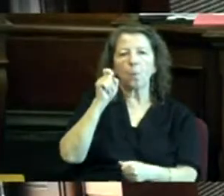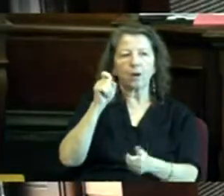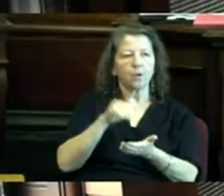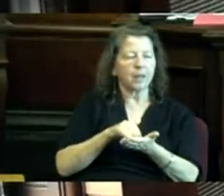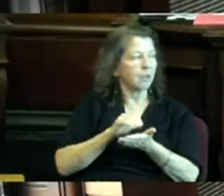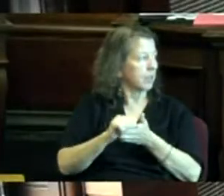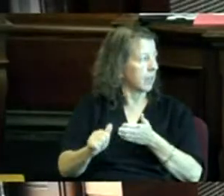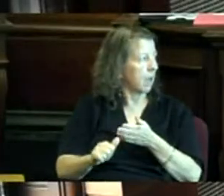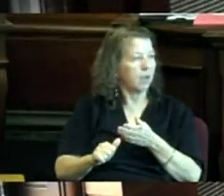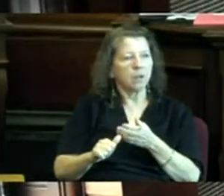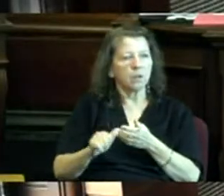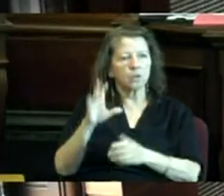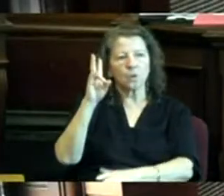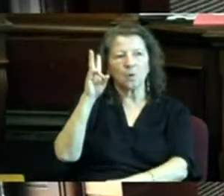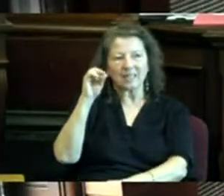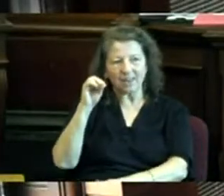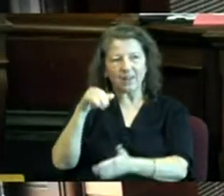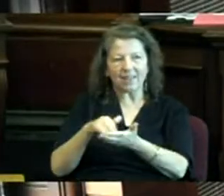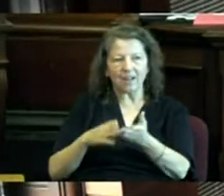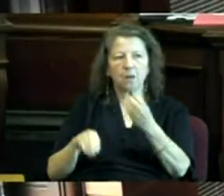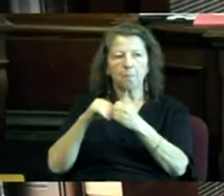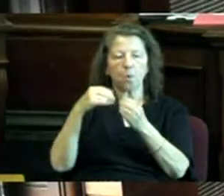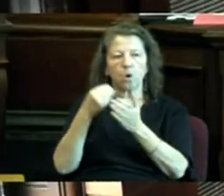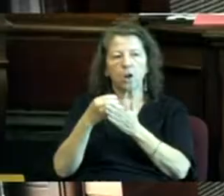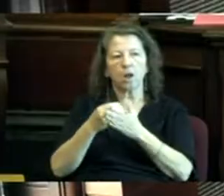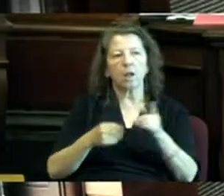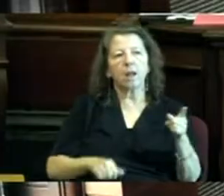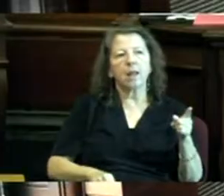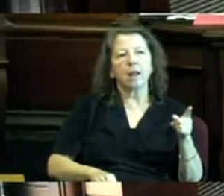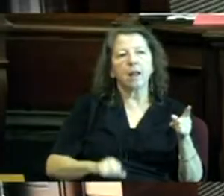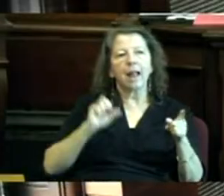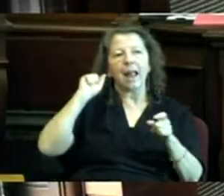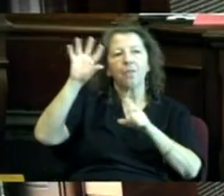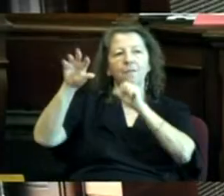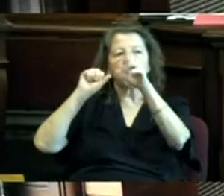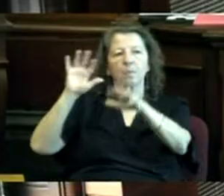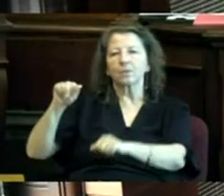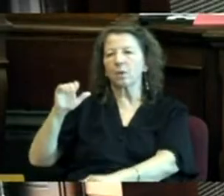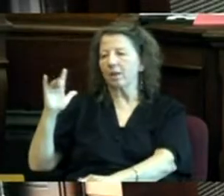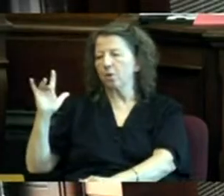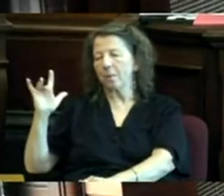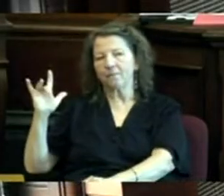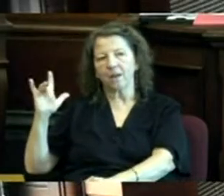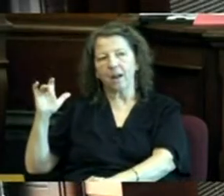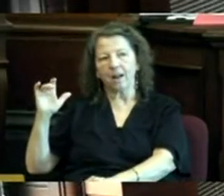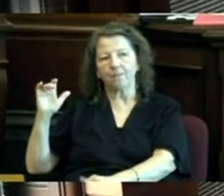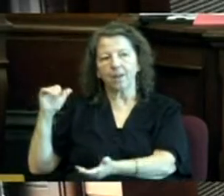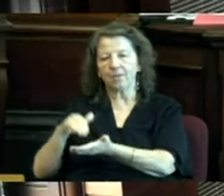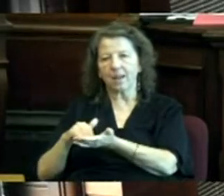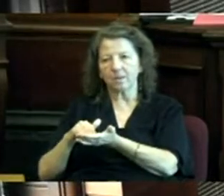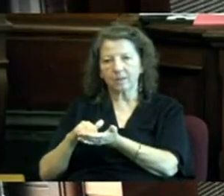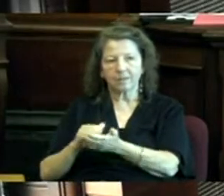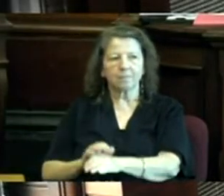show? The drone shows are closer to 100,000 each, so 70,000 more